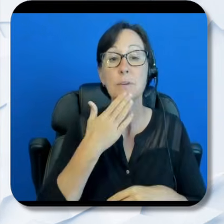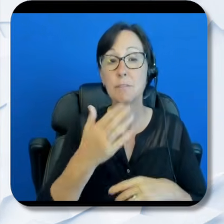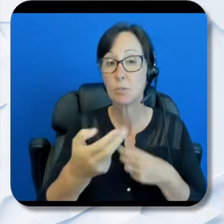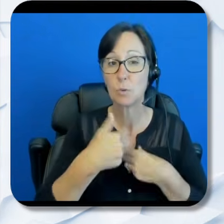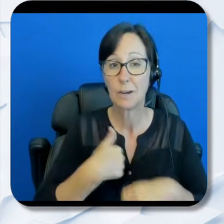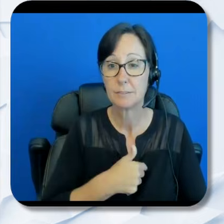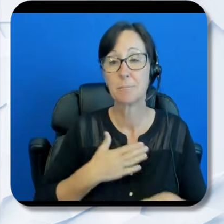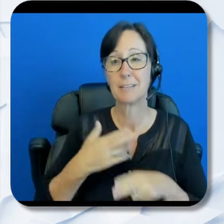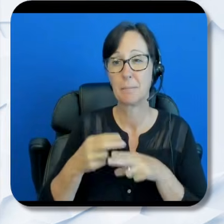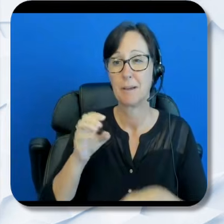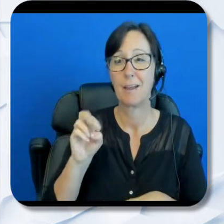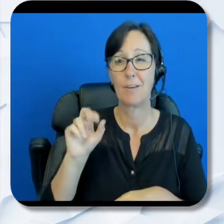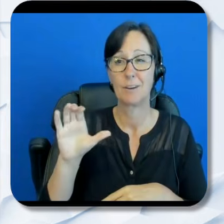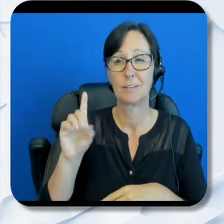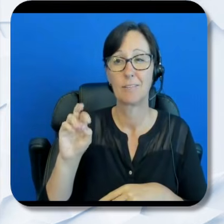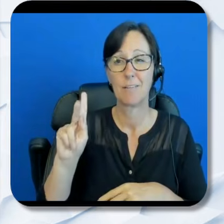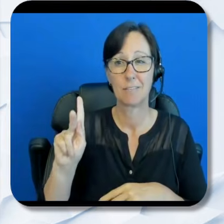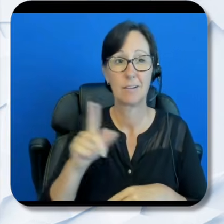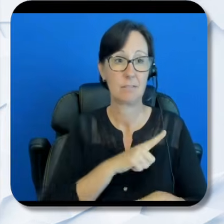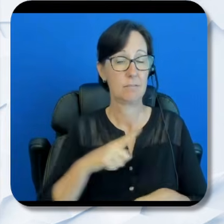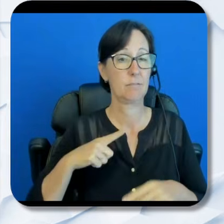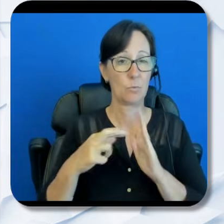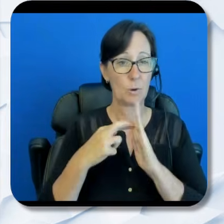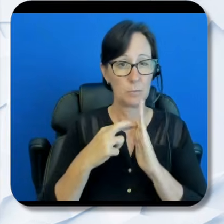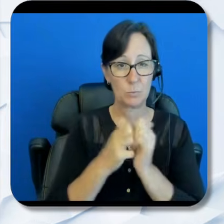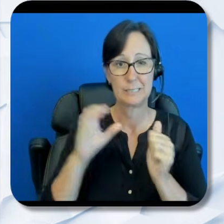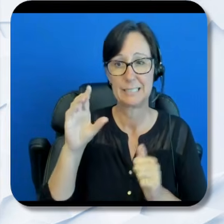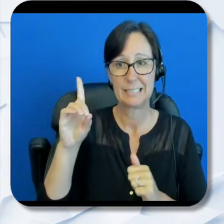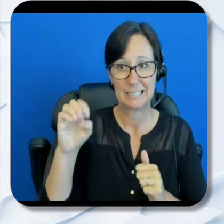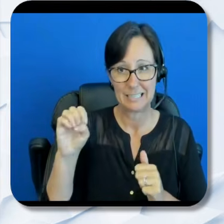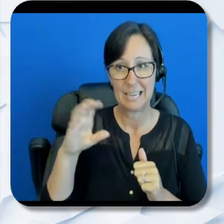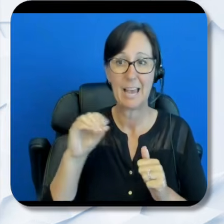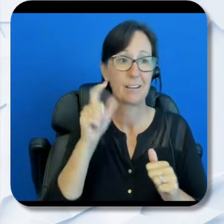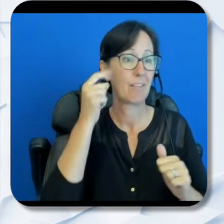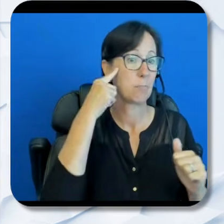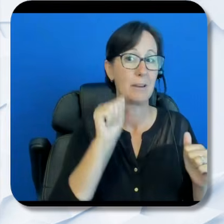Eric Dunk. I'm a legislative representative with CDE and the Government Affairs Division.